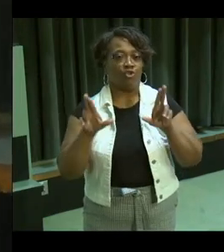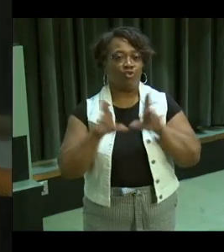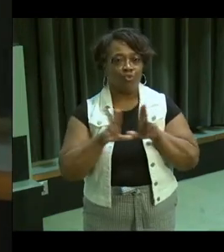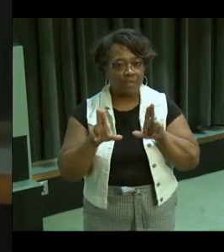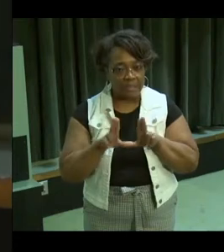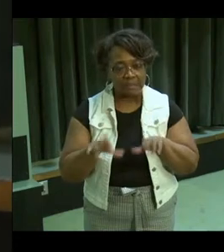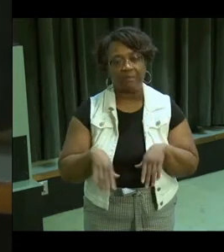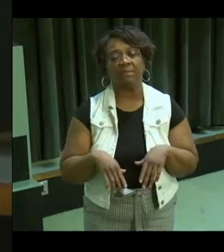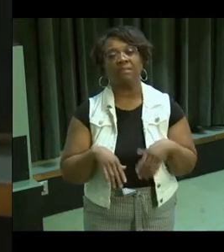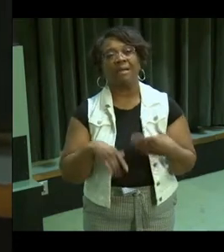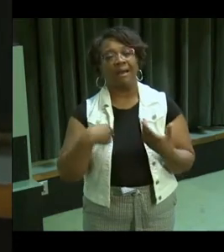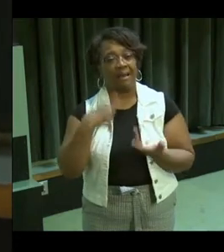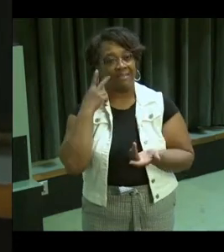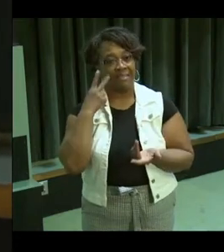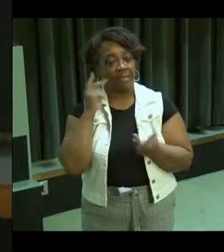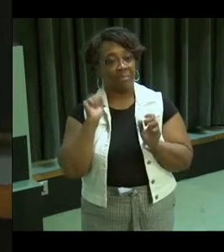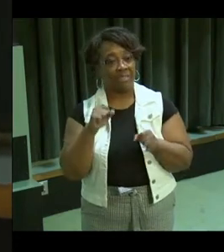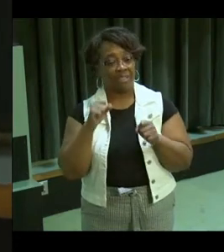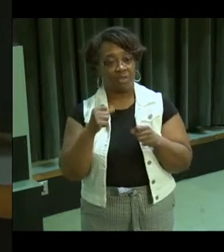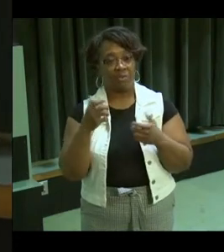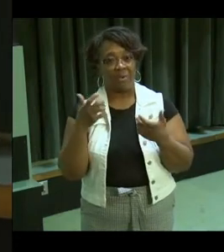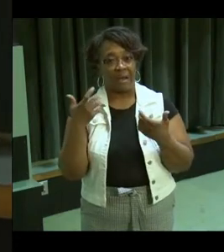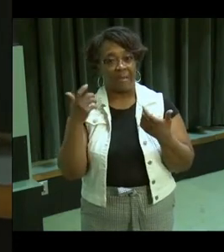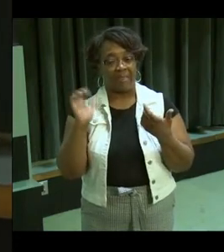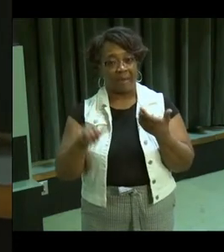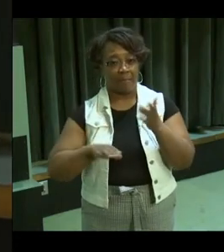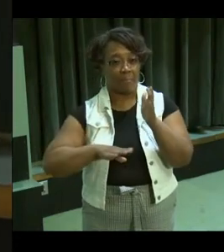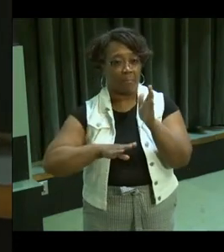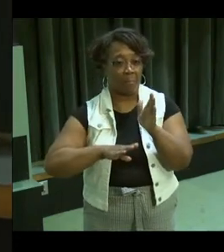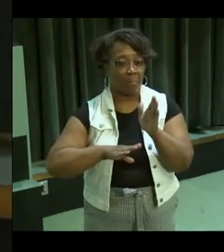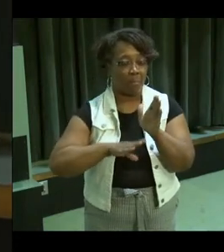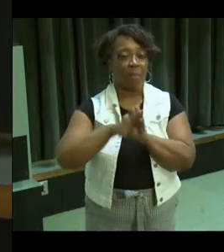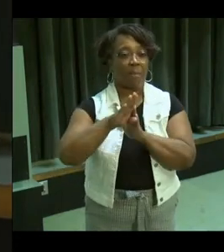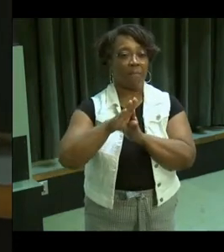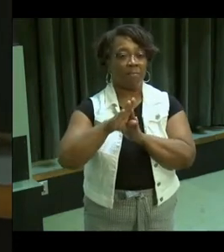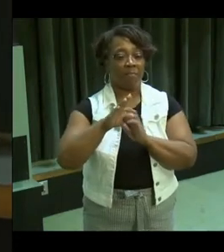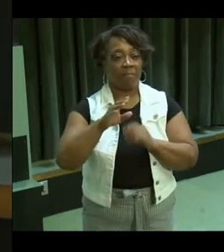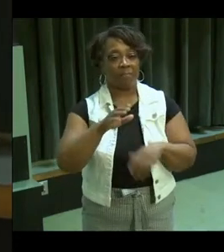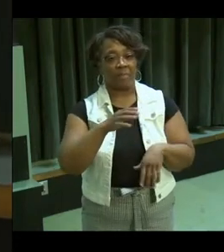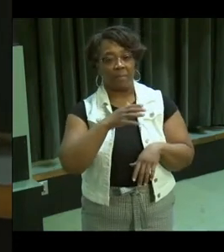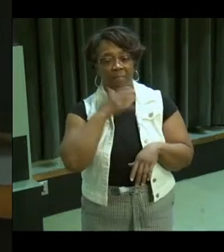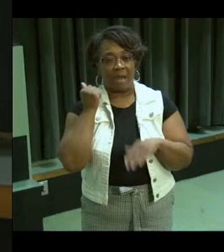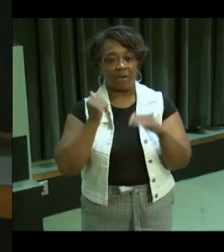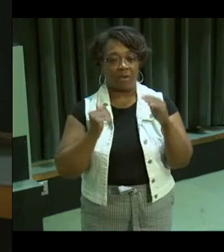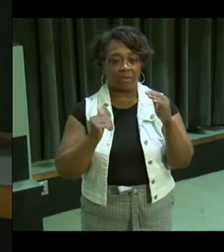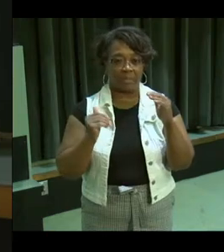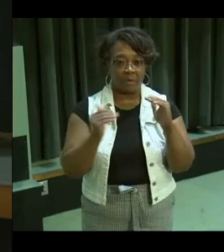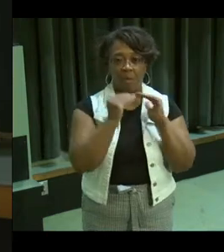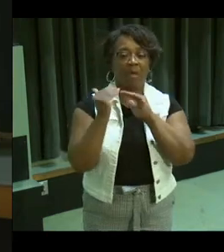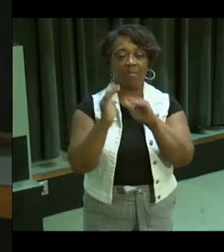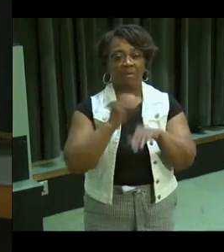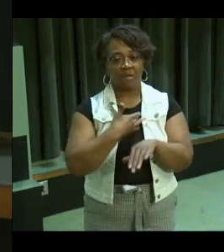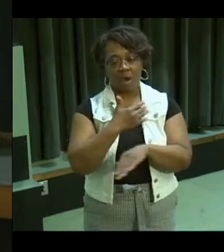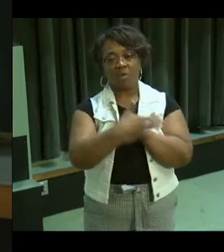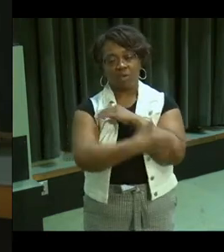So I see the potential to have a resurgence of and better